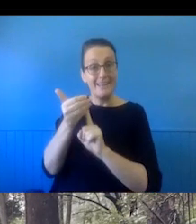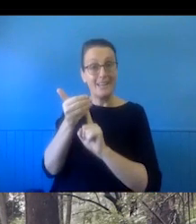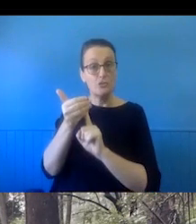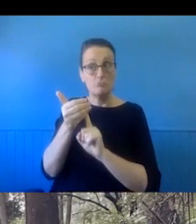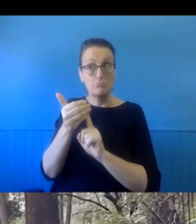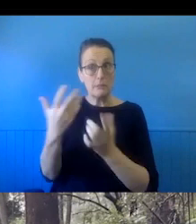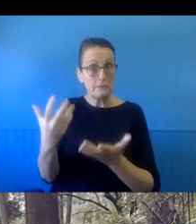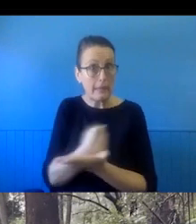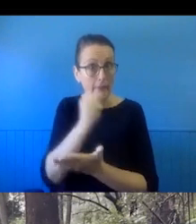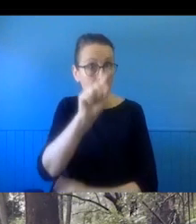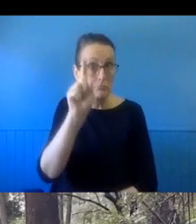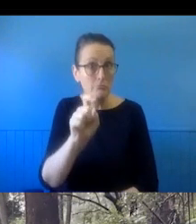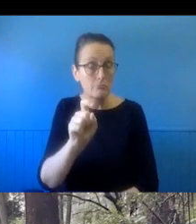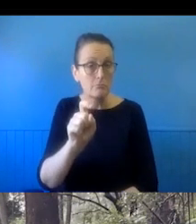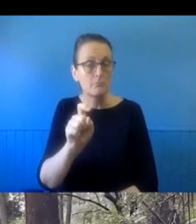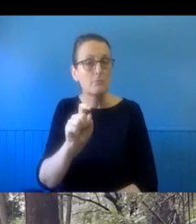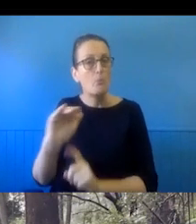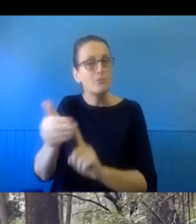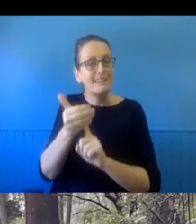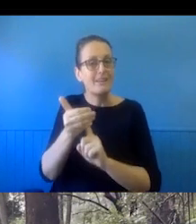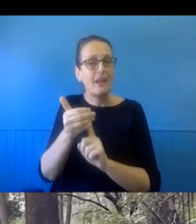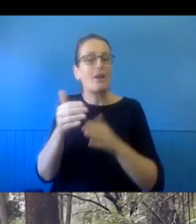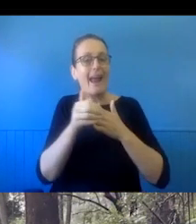now? " And direction is, "Where are we going, where are we heading? " So